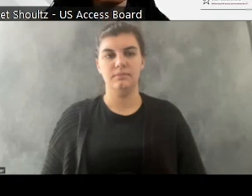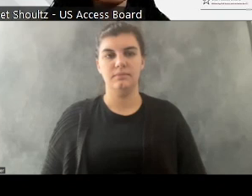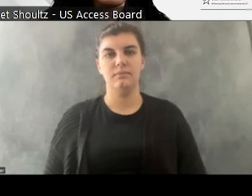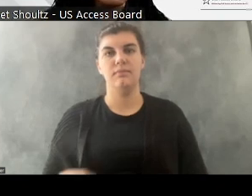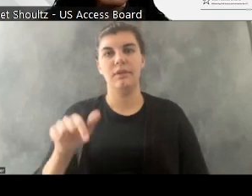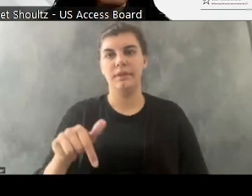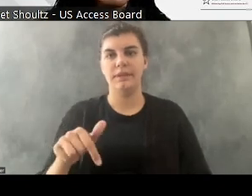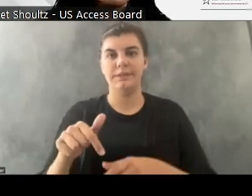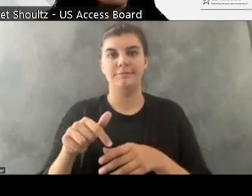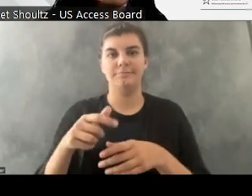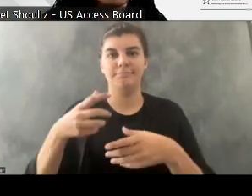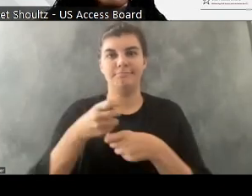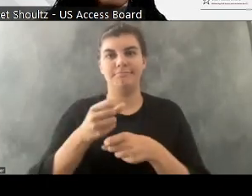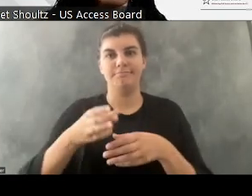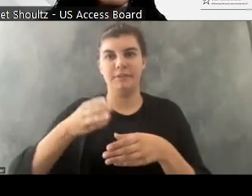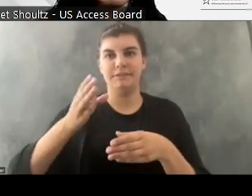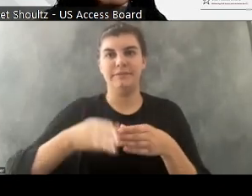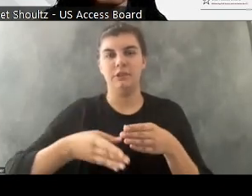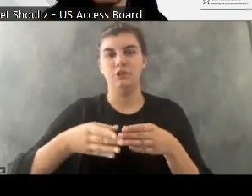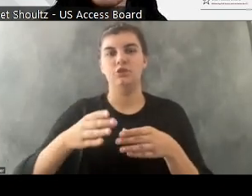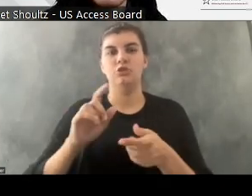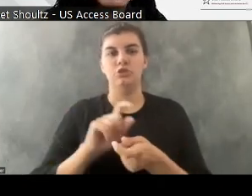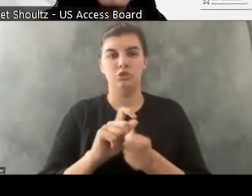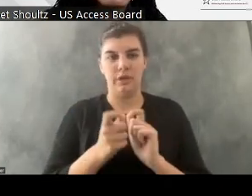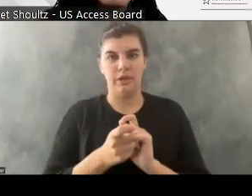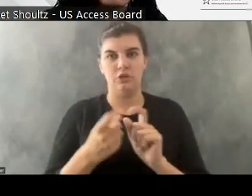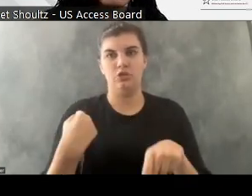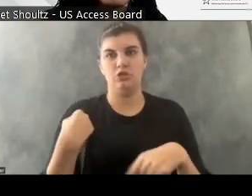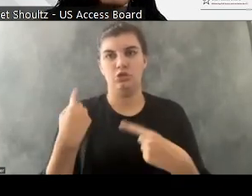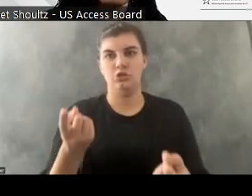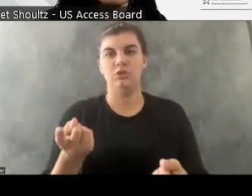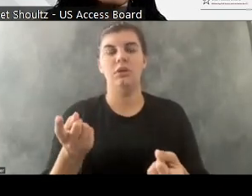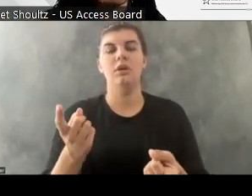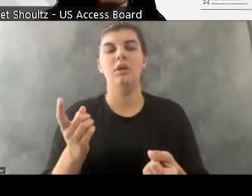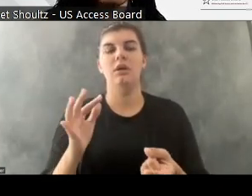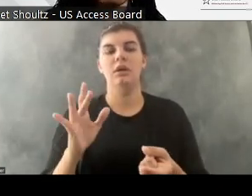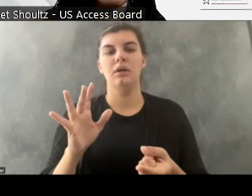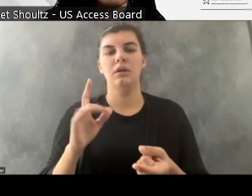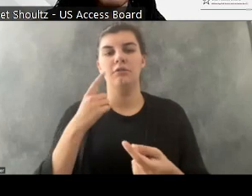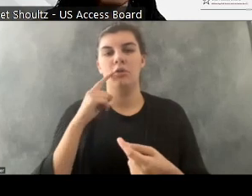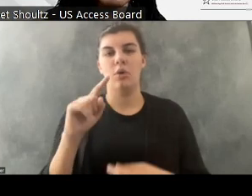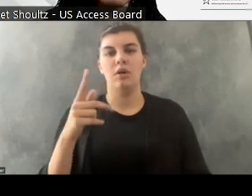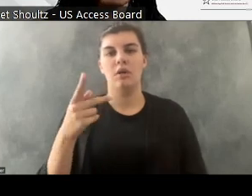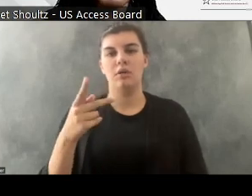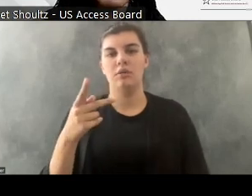This concludes the changes to the public right-of-way accessibility